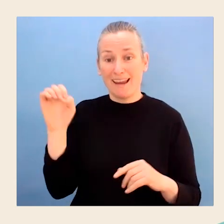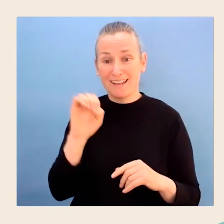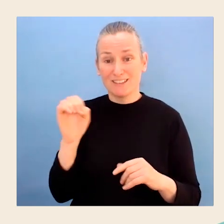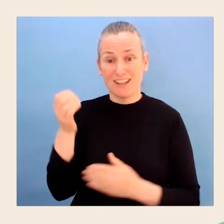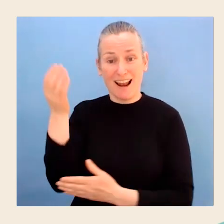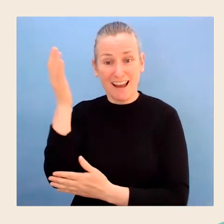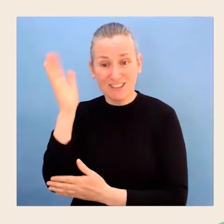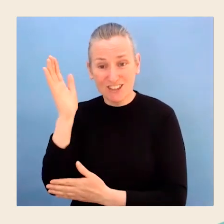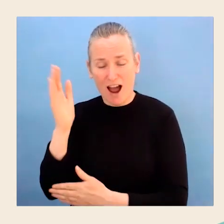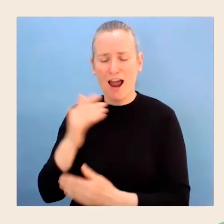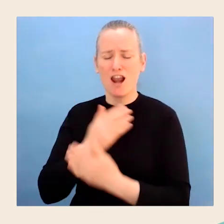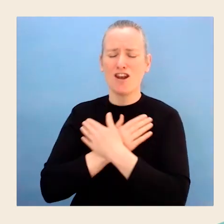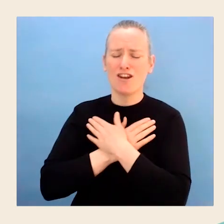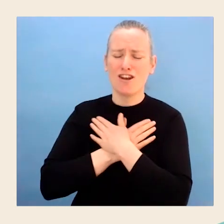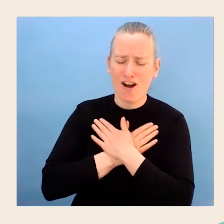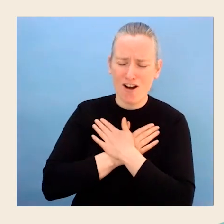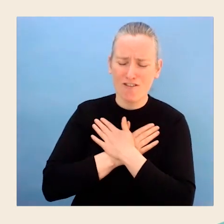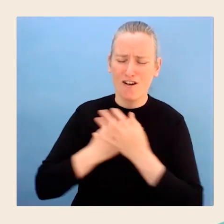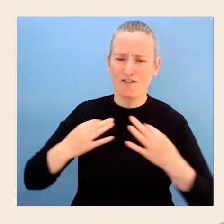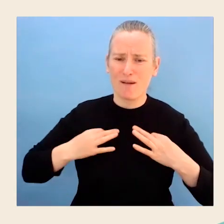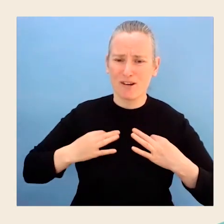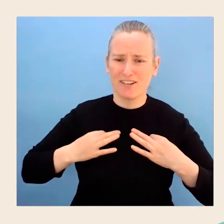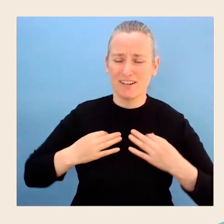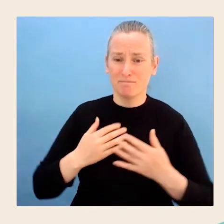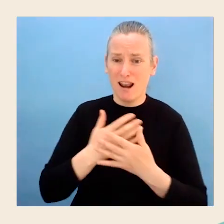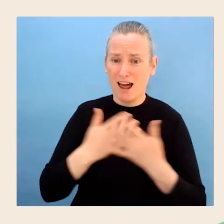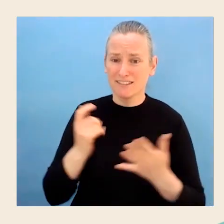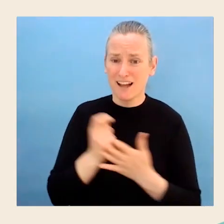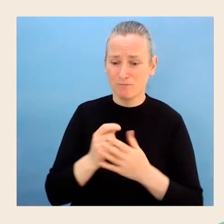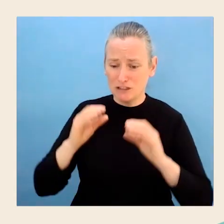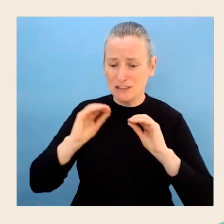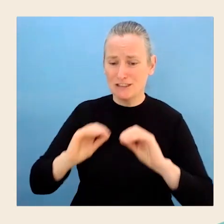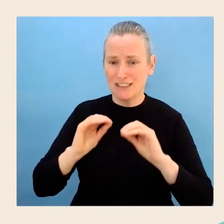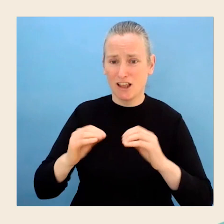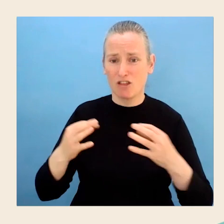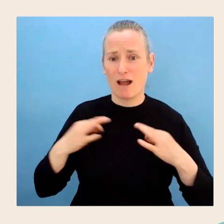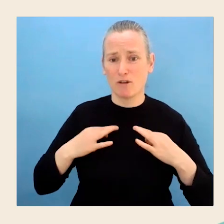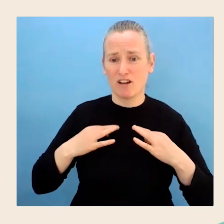the grammar of mediaeval languages. But the notion of grammar and language